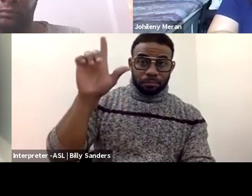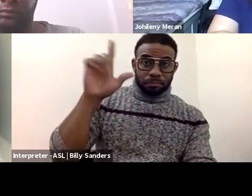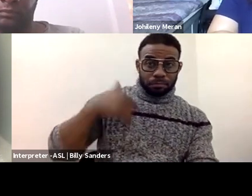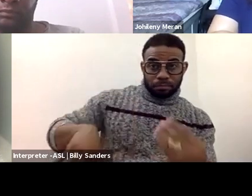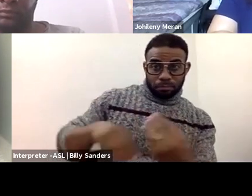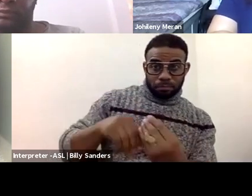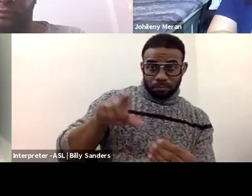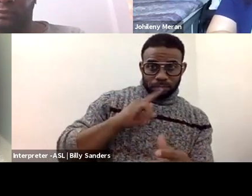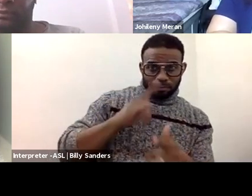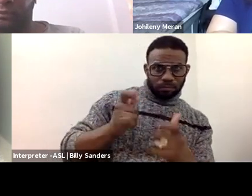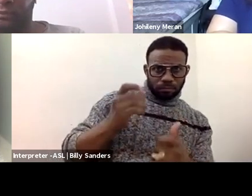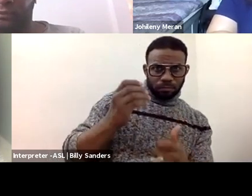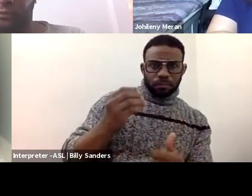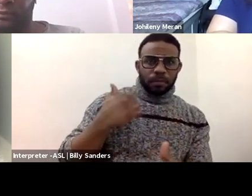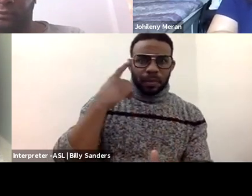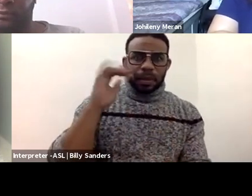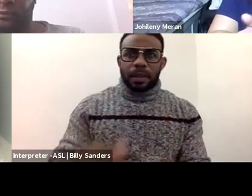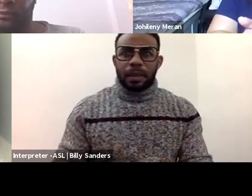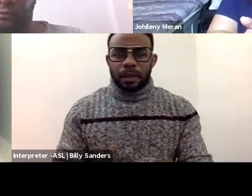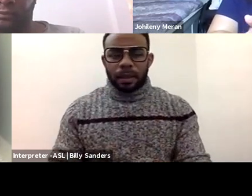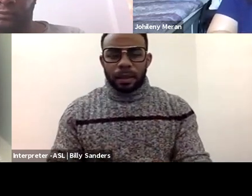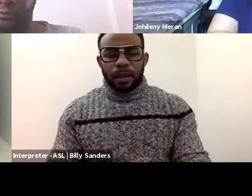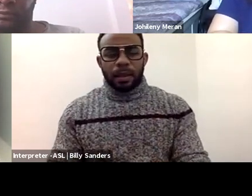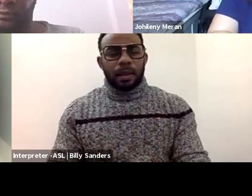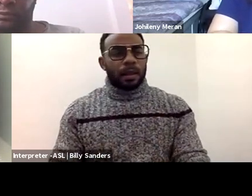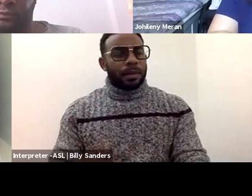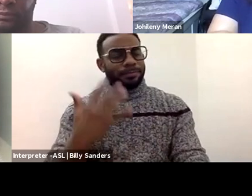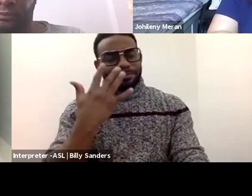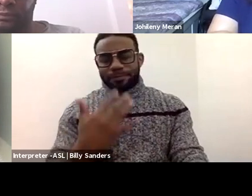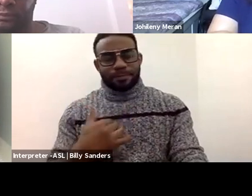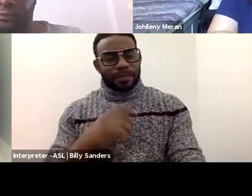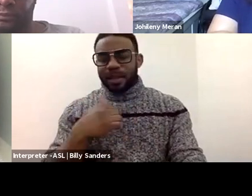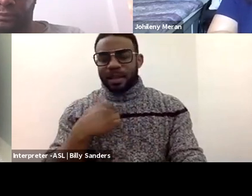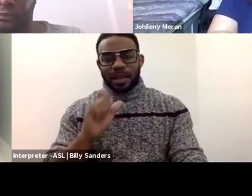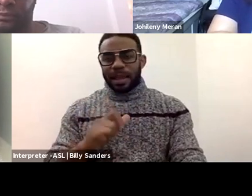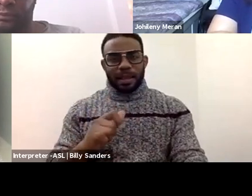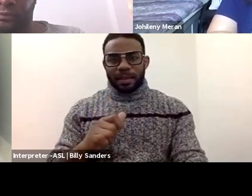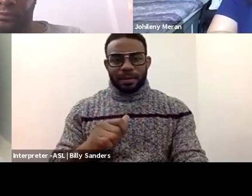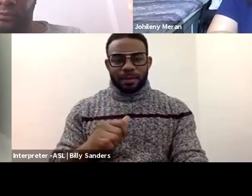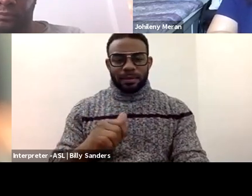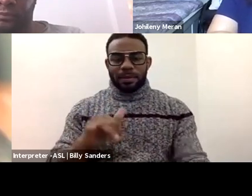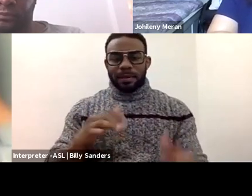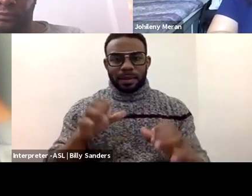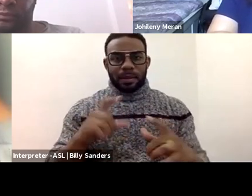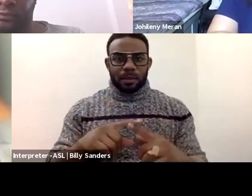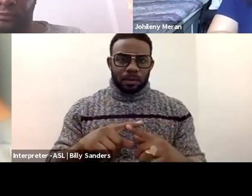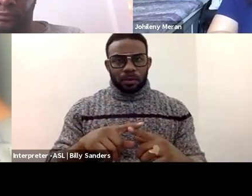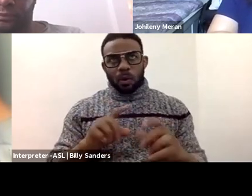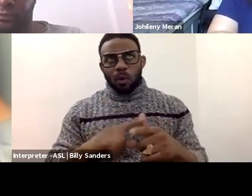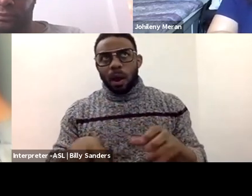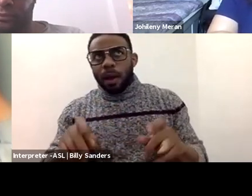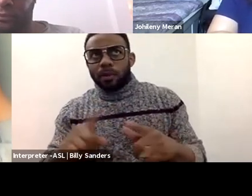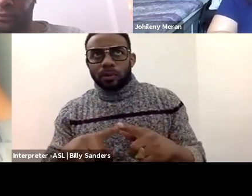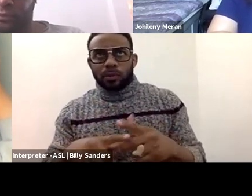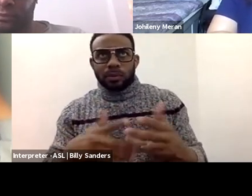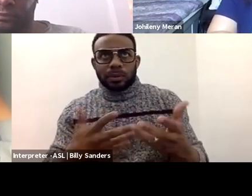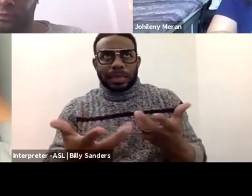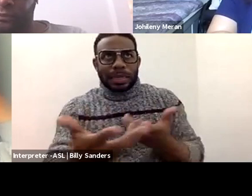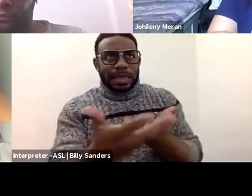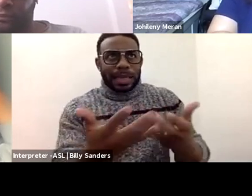quickly. I, unfortunately did not have a chance or opportunity to really engage with the local